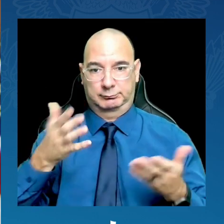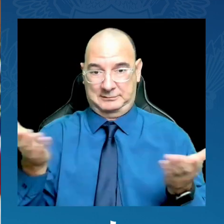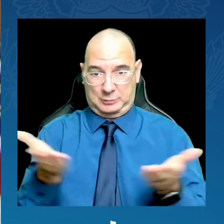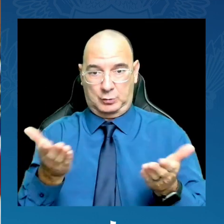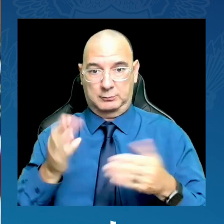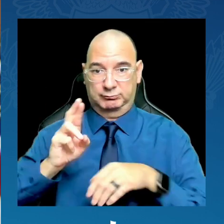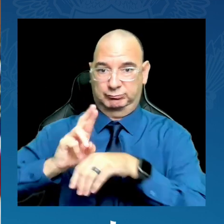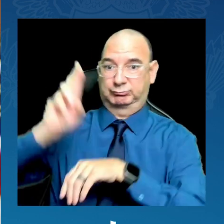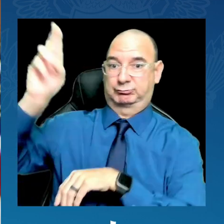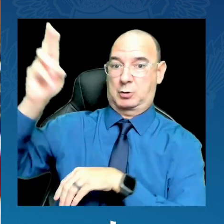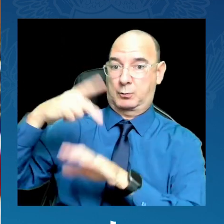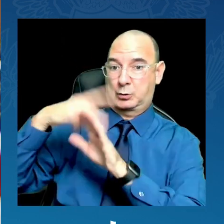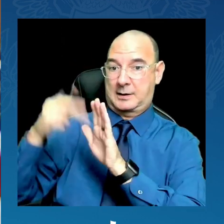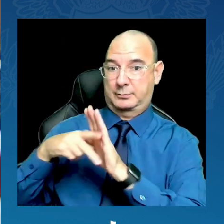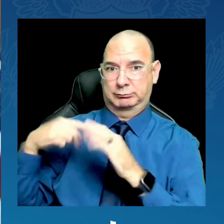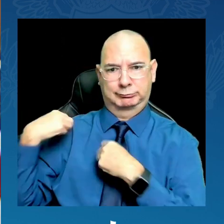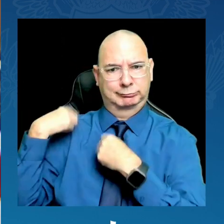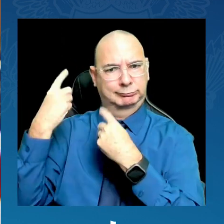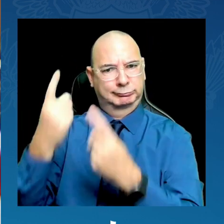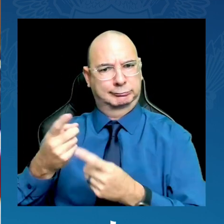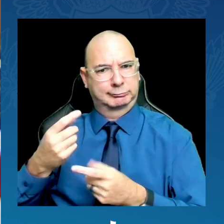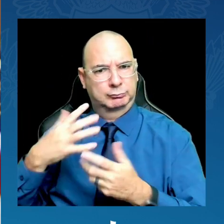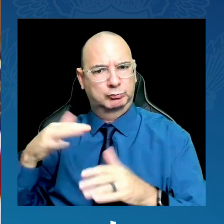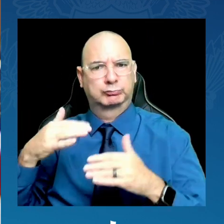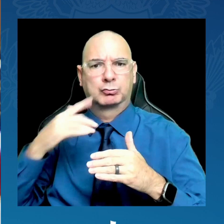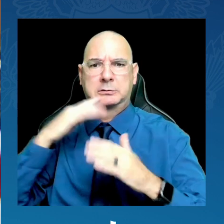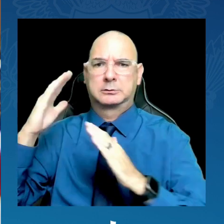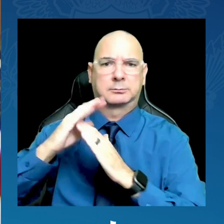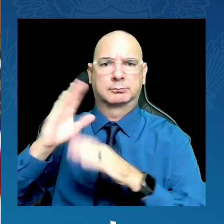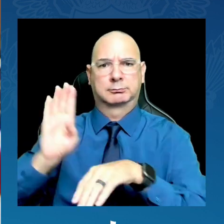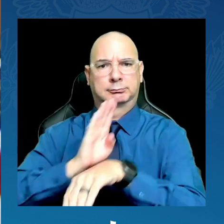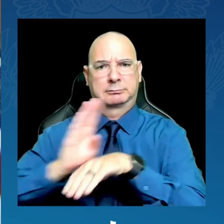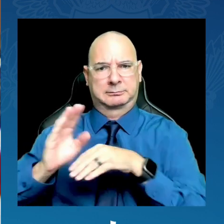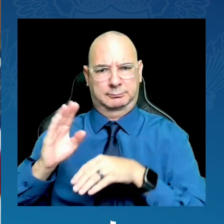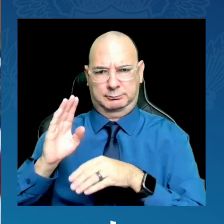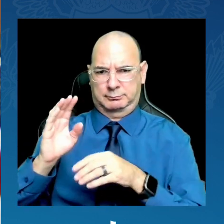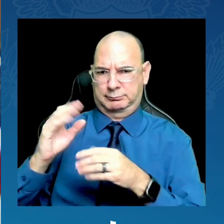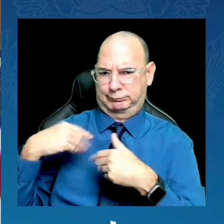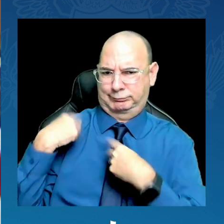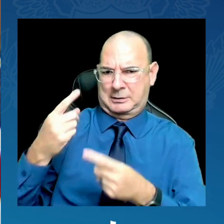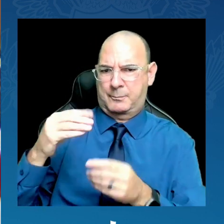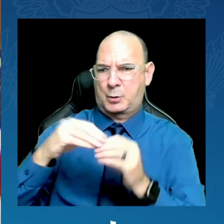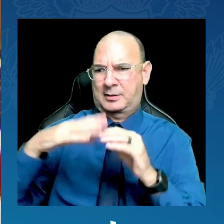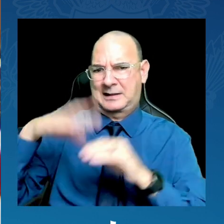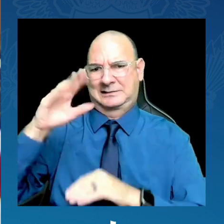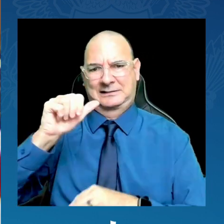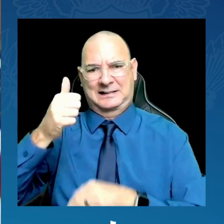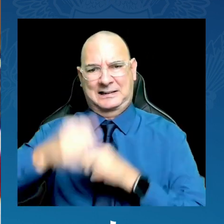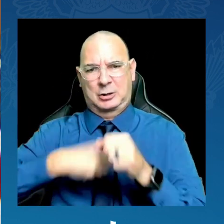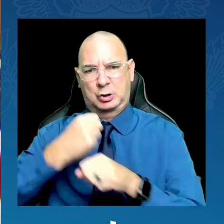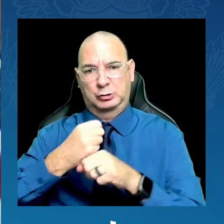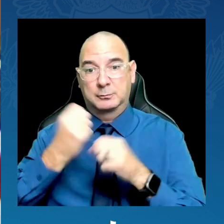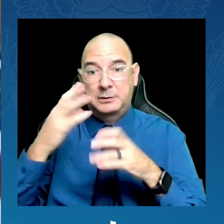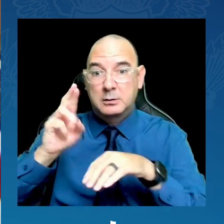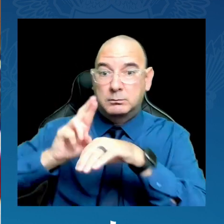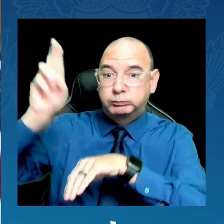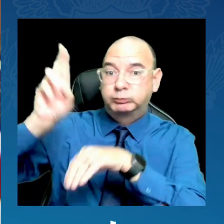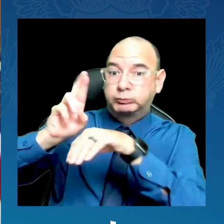in more than a decade in terms of number of spacewalks, launches, people in space and research